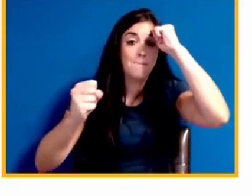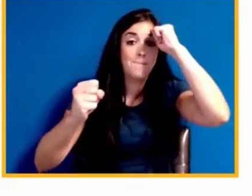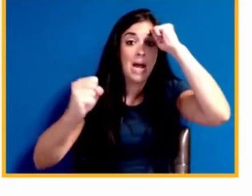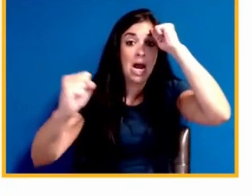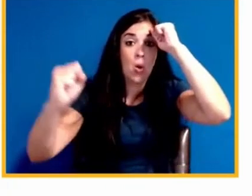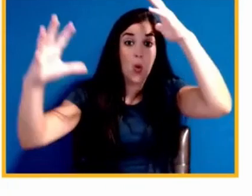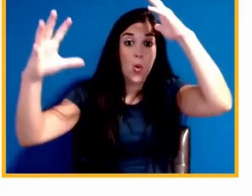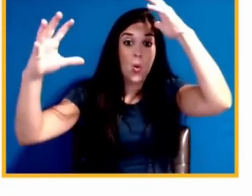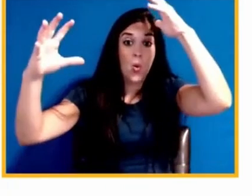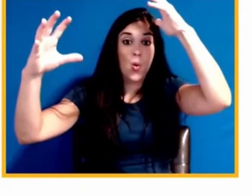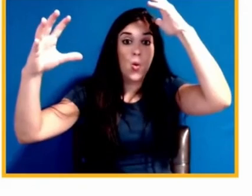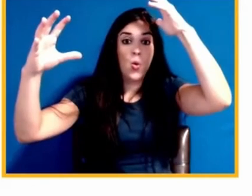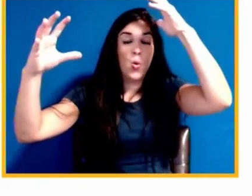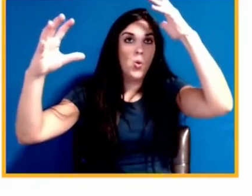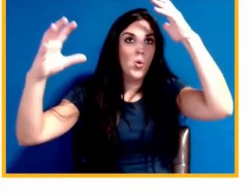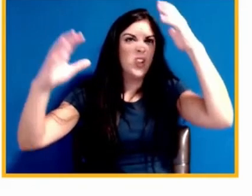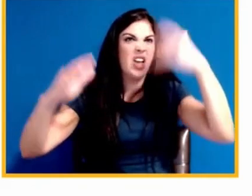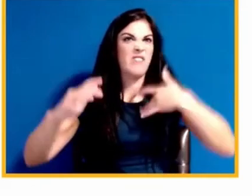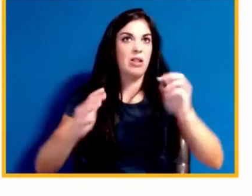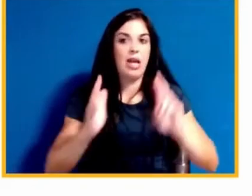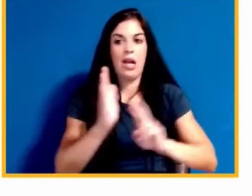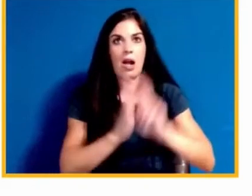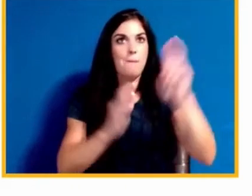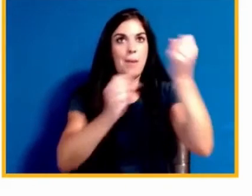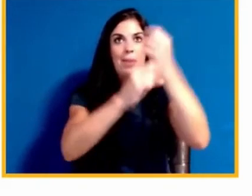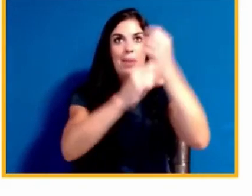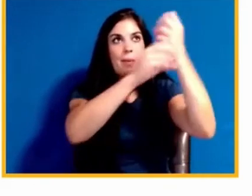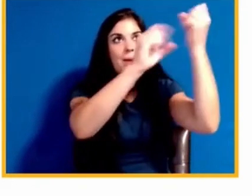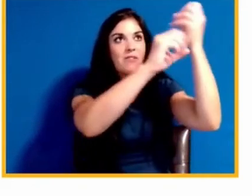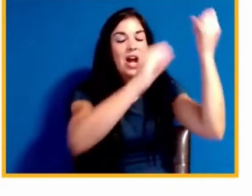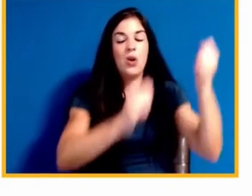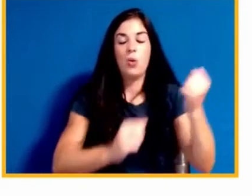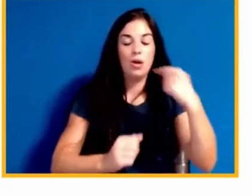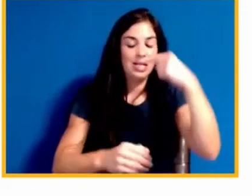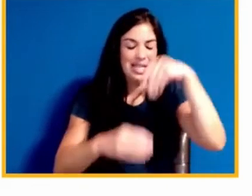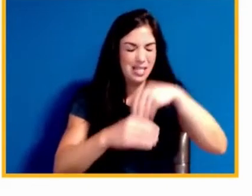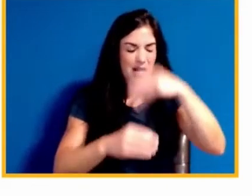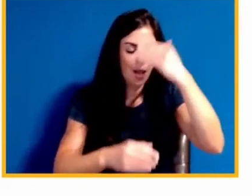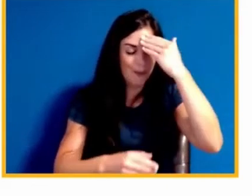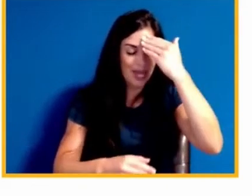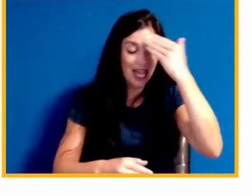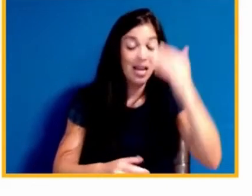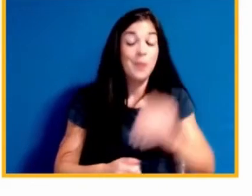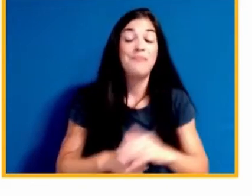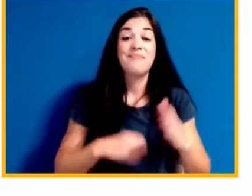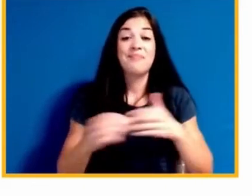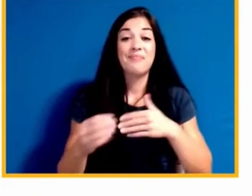stars and fireworks everywhere inside my head because yeah no, the yeen beans have been